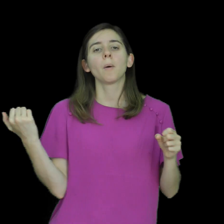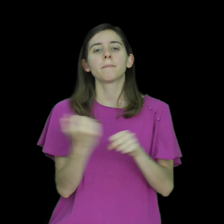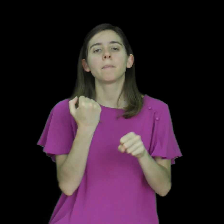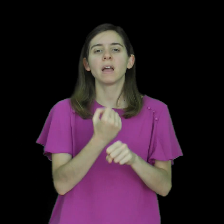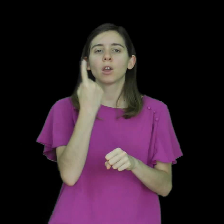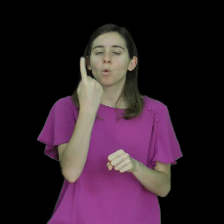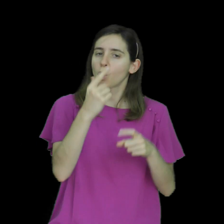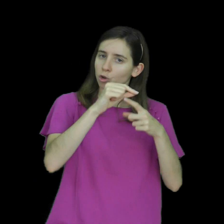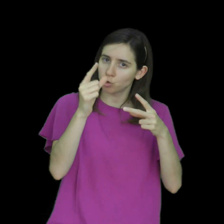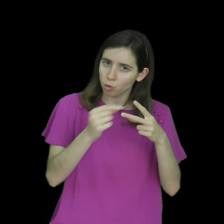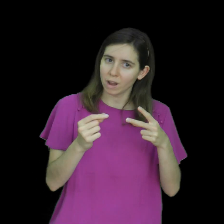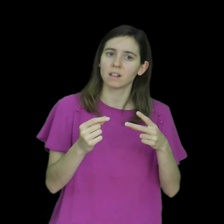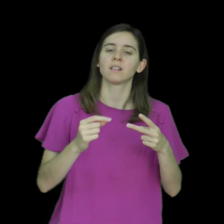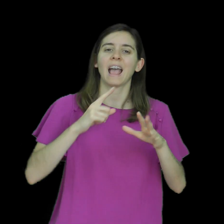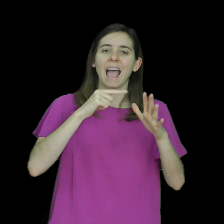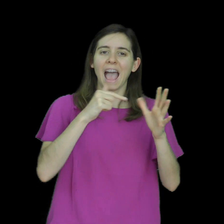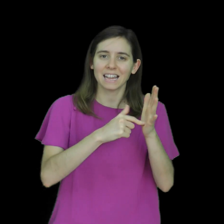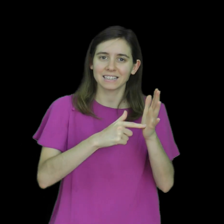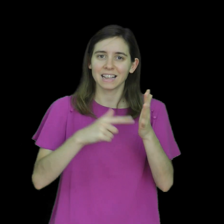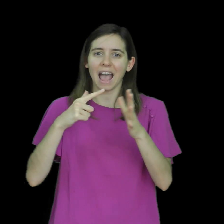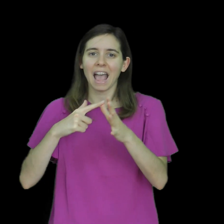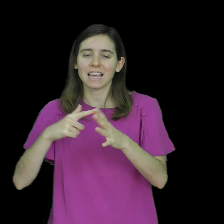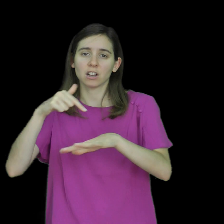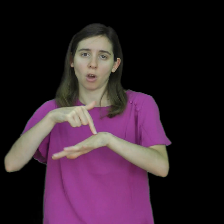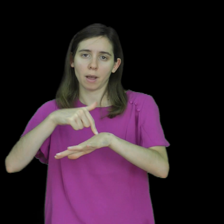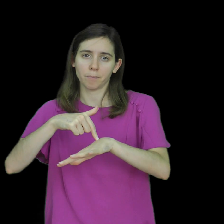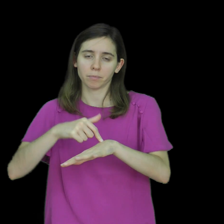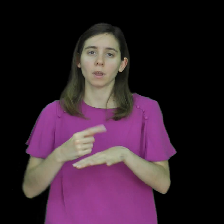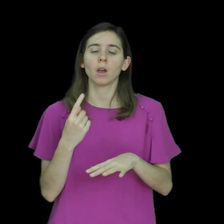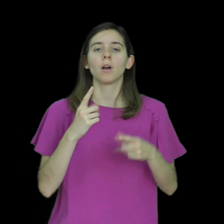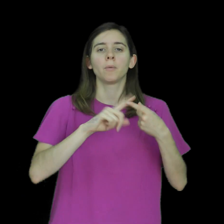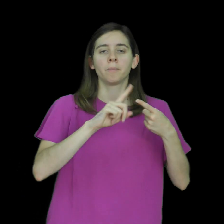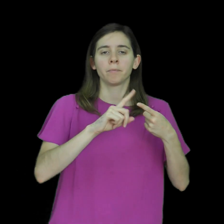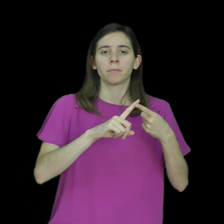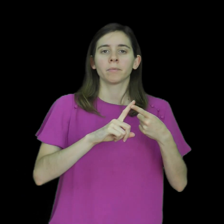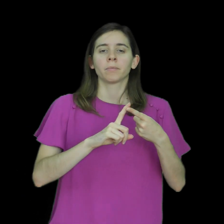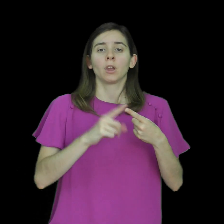making one choice at a time. One Walk at a Time. You know that exercise helps